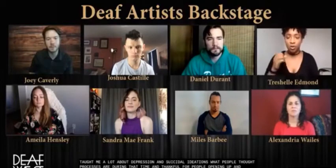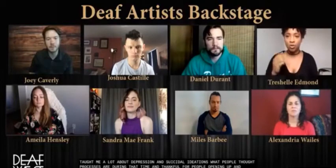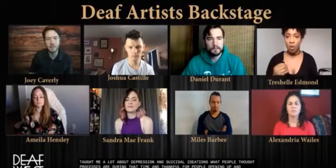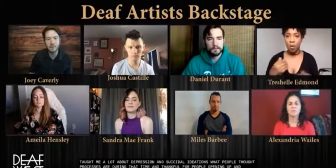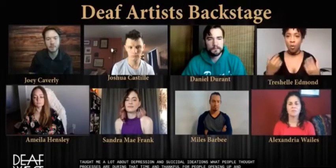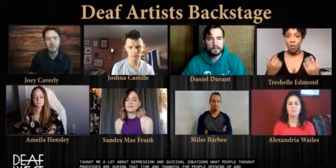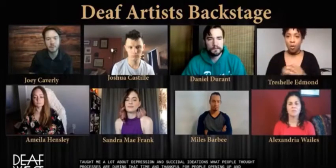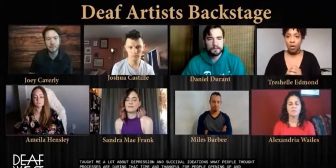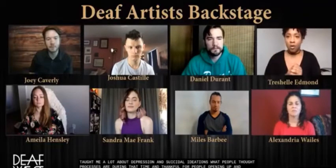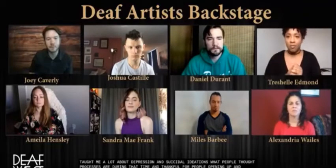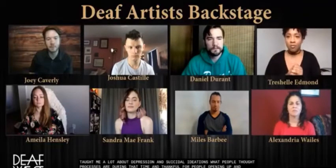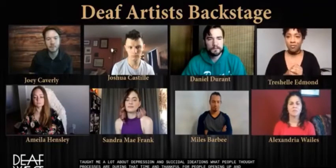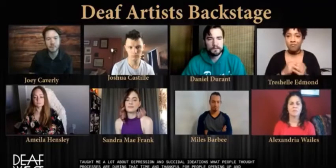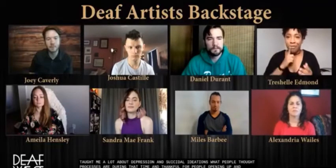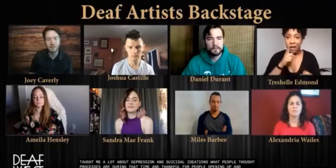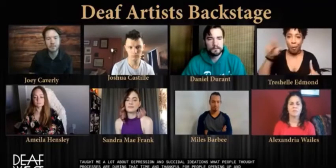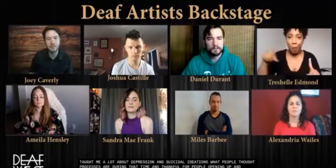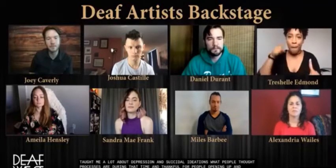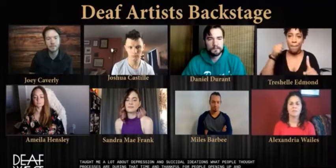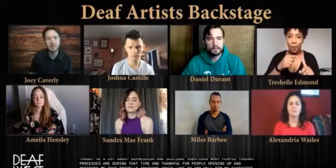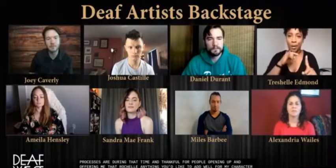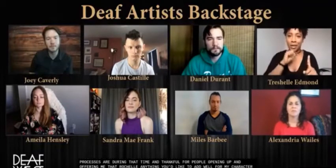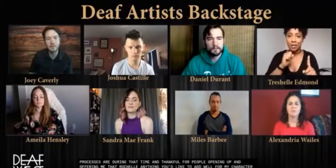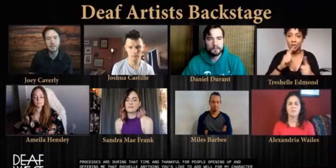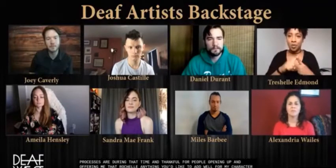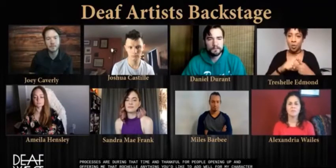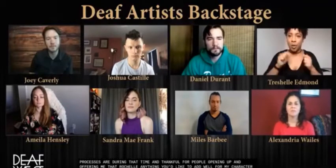Reminded me a lot of what it means to be a fearless person.